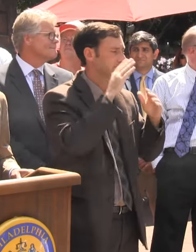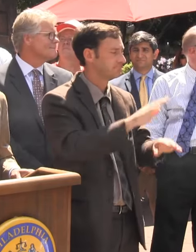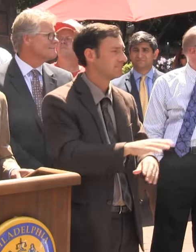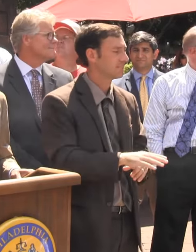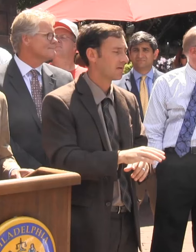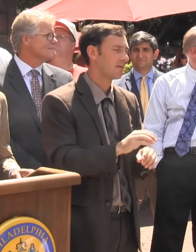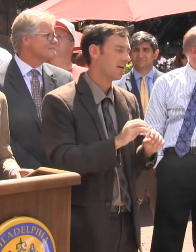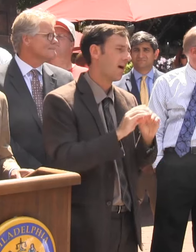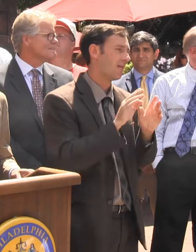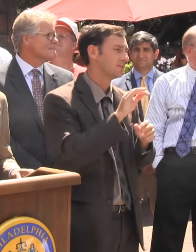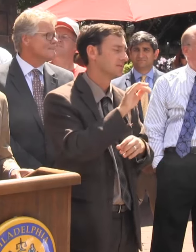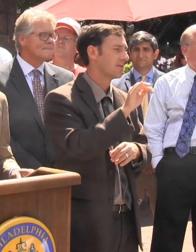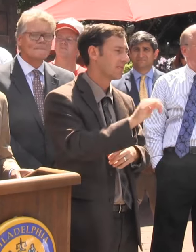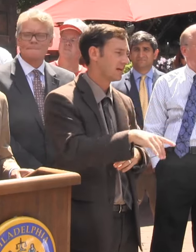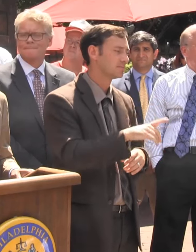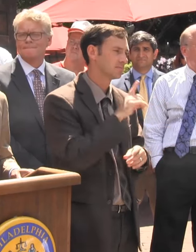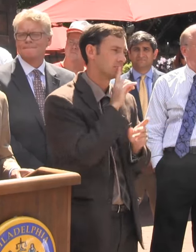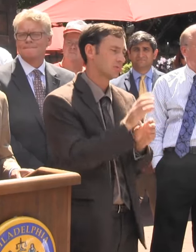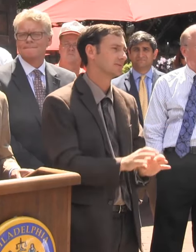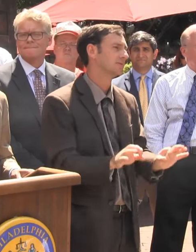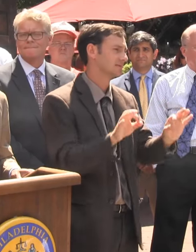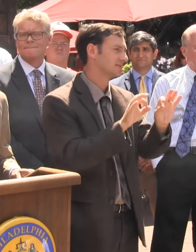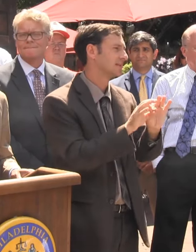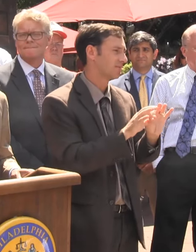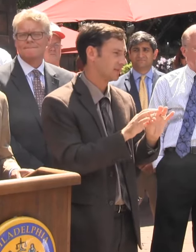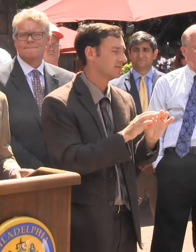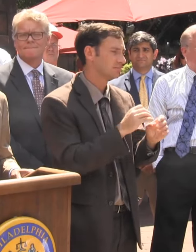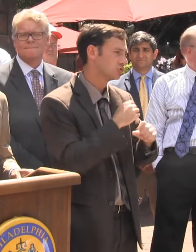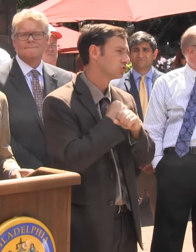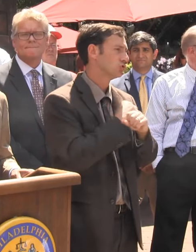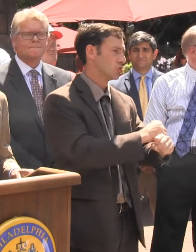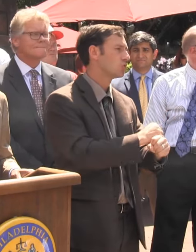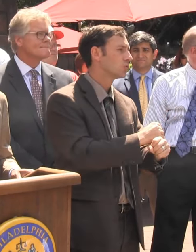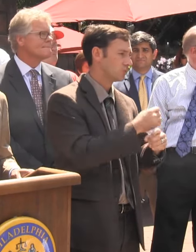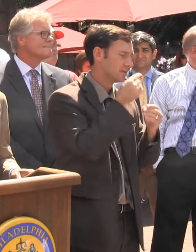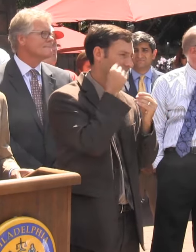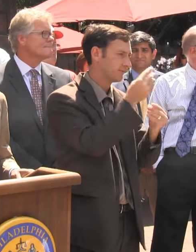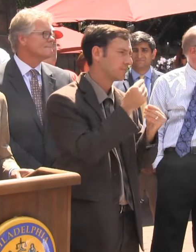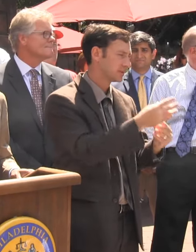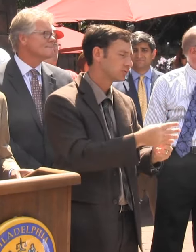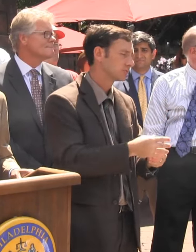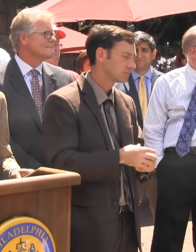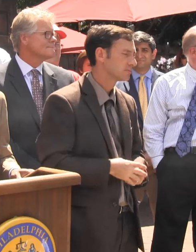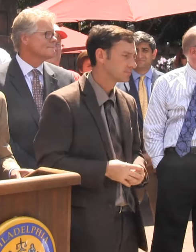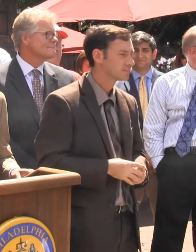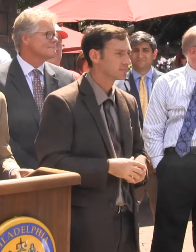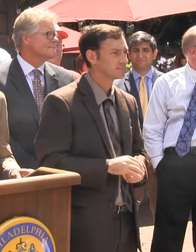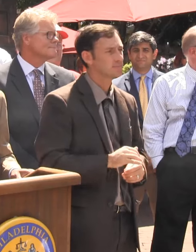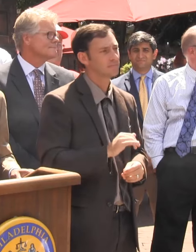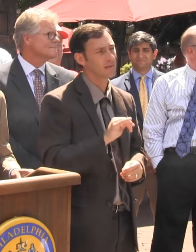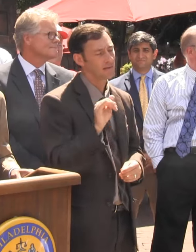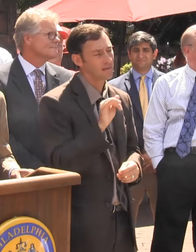that's pretty significant security related information, much like people generally would